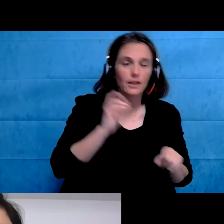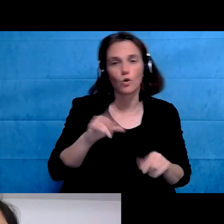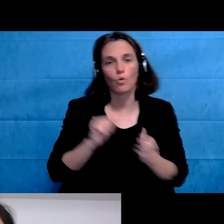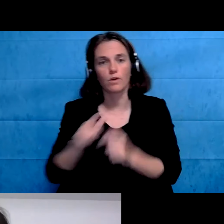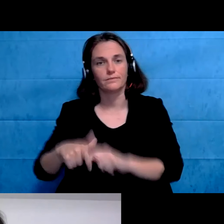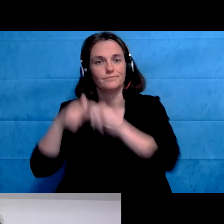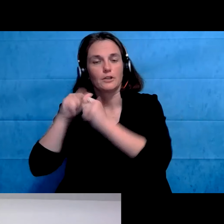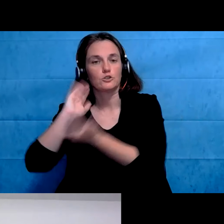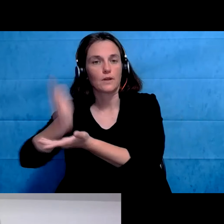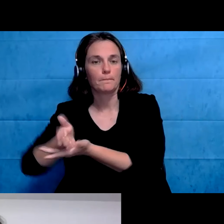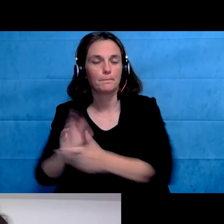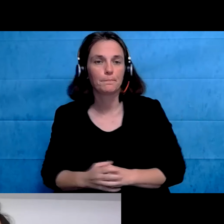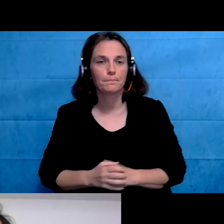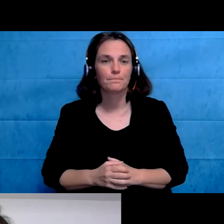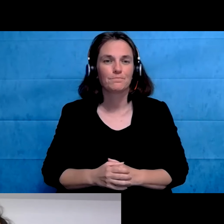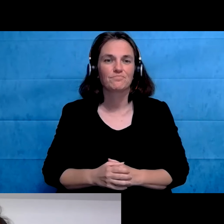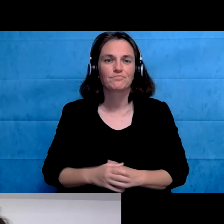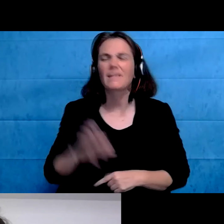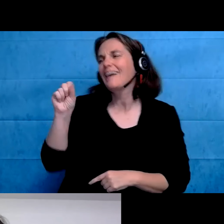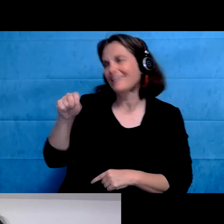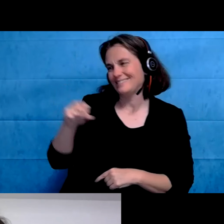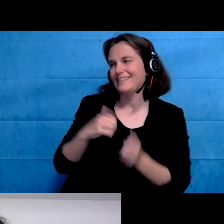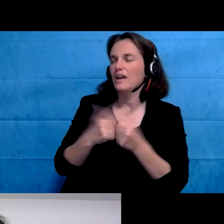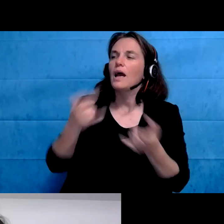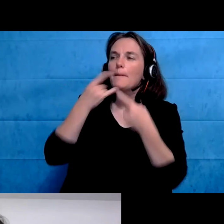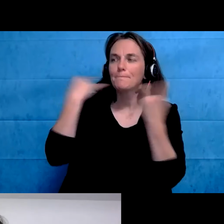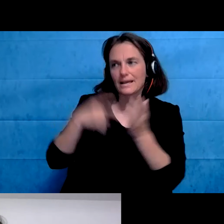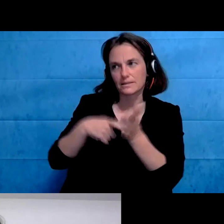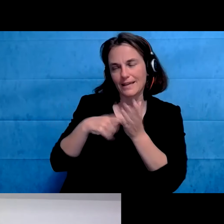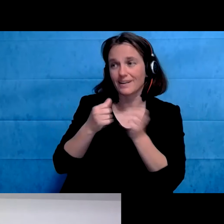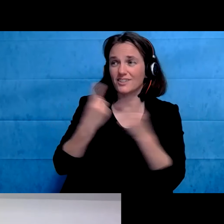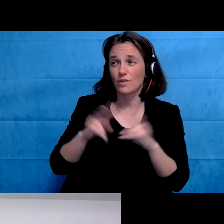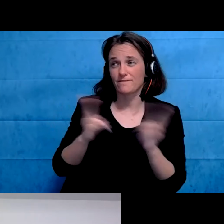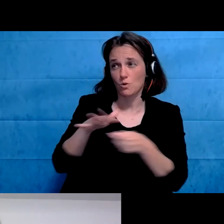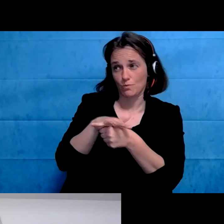Yeah, like mask mandates are very regional currently and most are being lifted right now